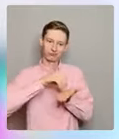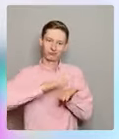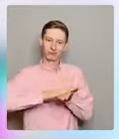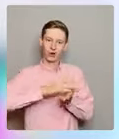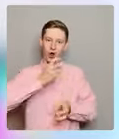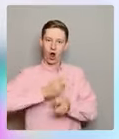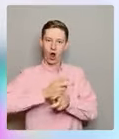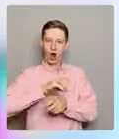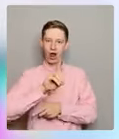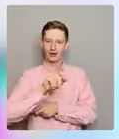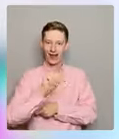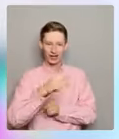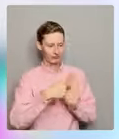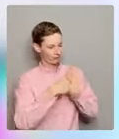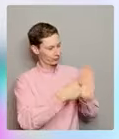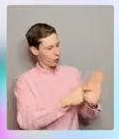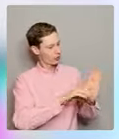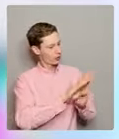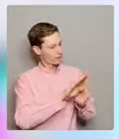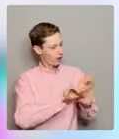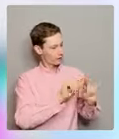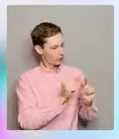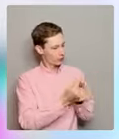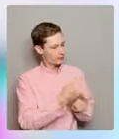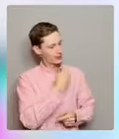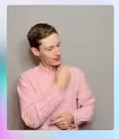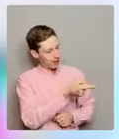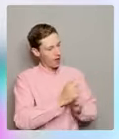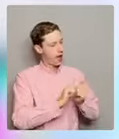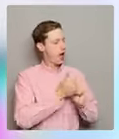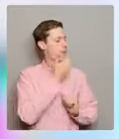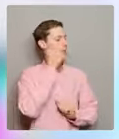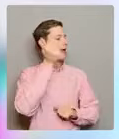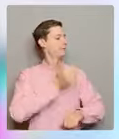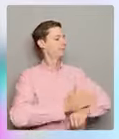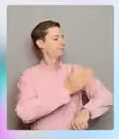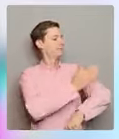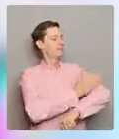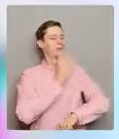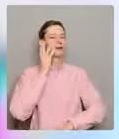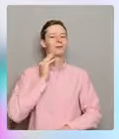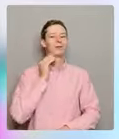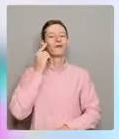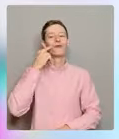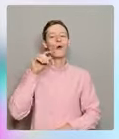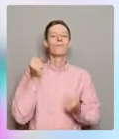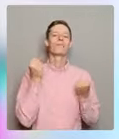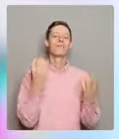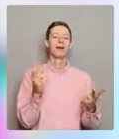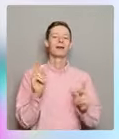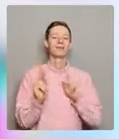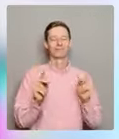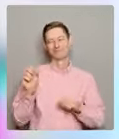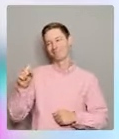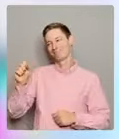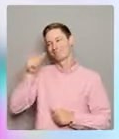we could carry hard data back to the development group about how best to improve the experience for as many players as possible. Absolutely, I remember those long hours